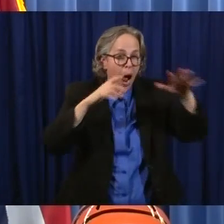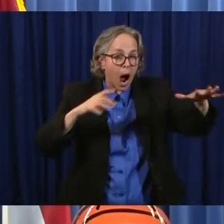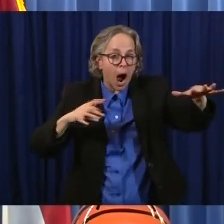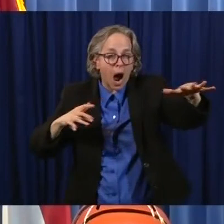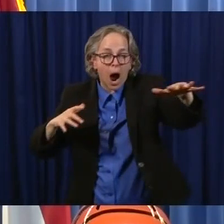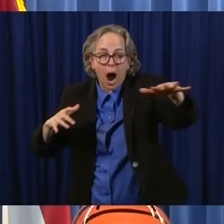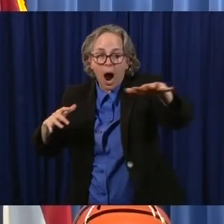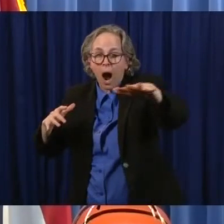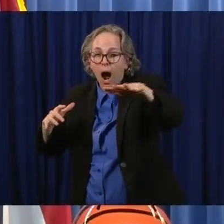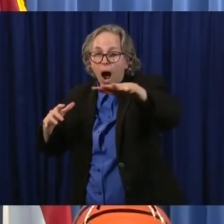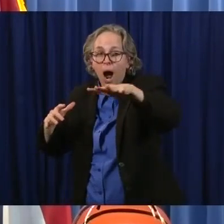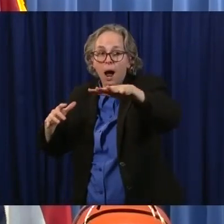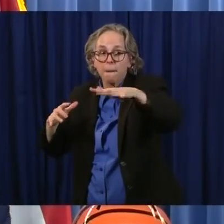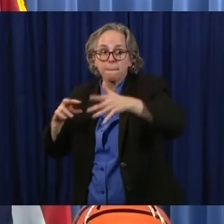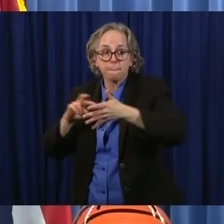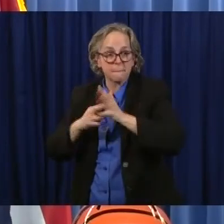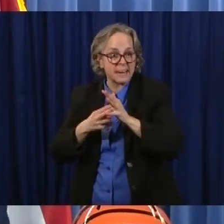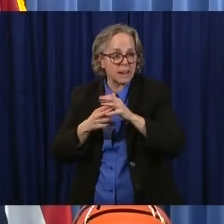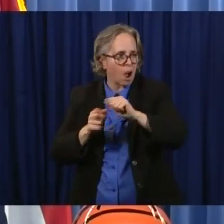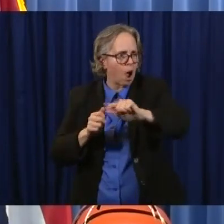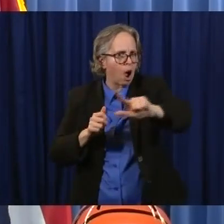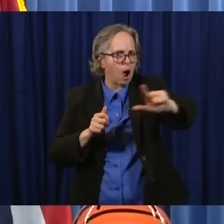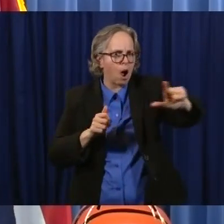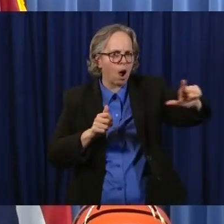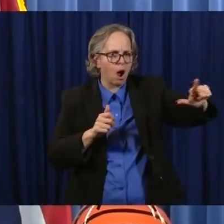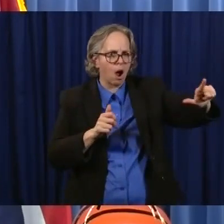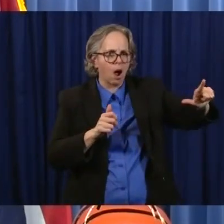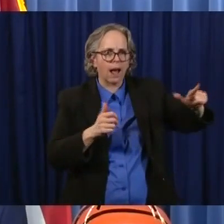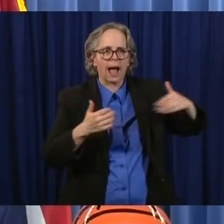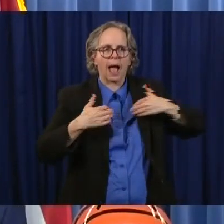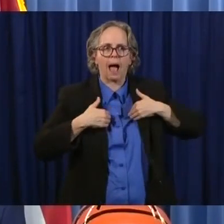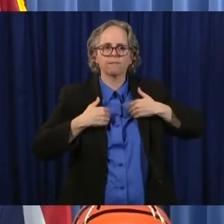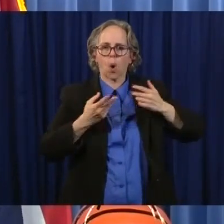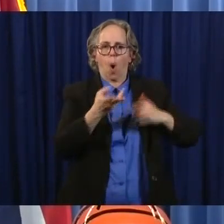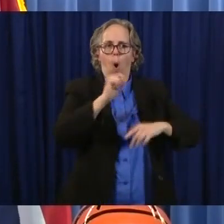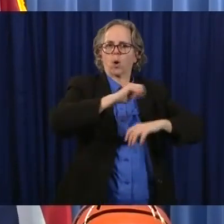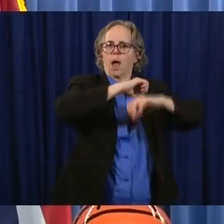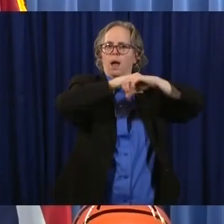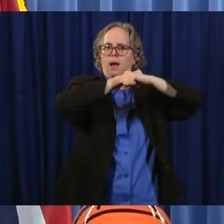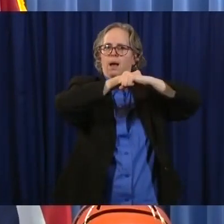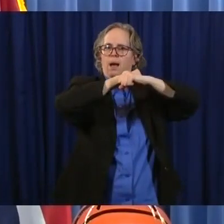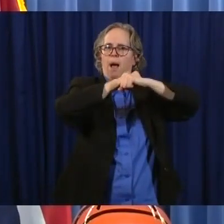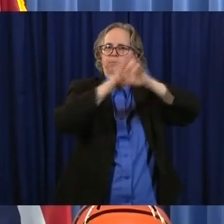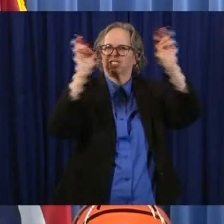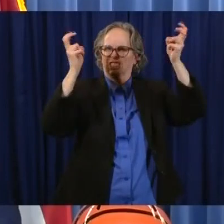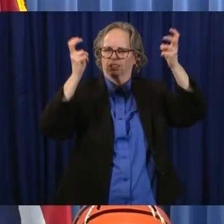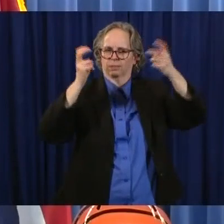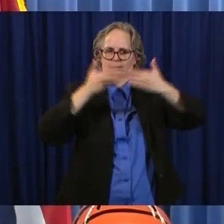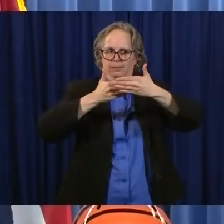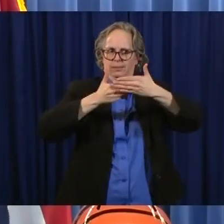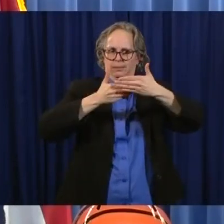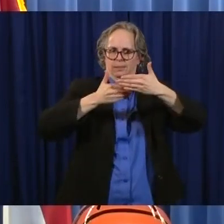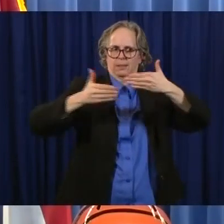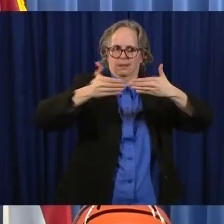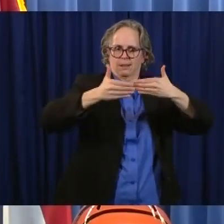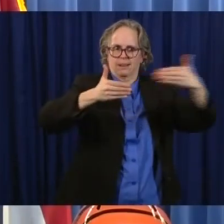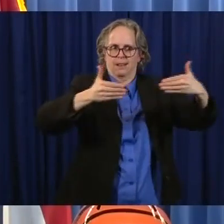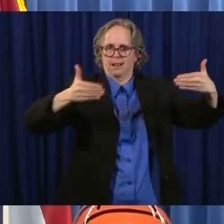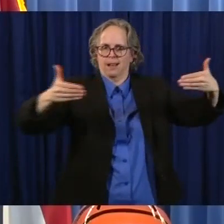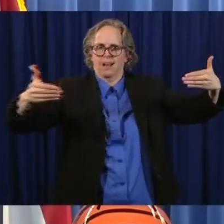NOW IMAGINE IF EVERYONE IN THE STORE HAD A MASK. IF EVERYONE IN THE STORE HAS A MASK YOU NOW